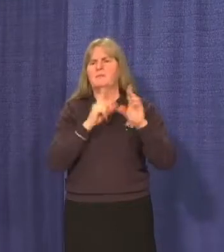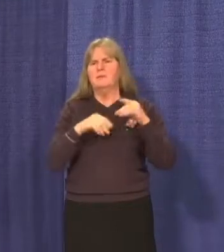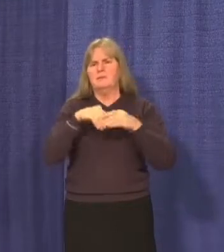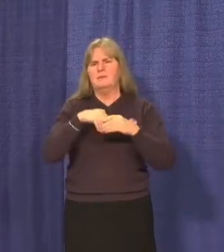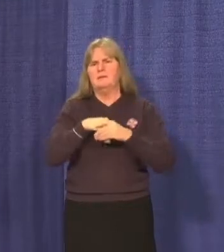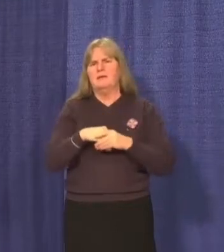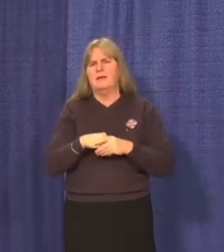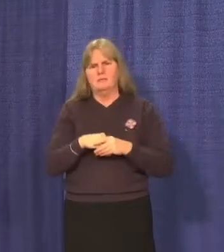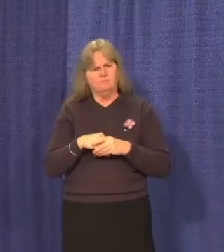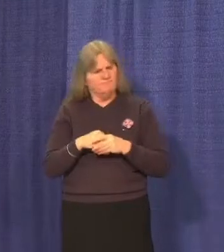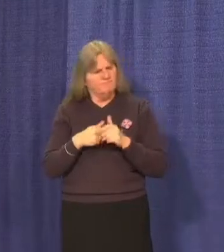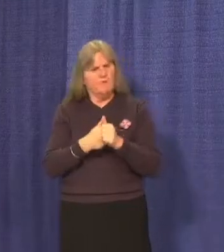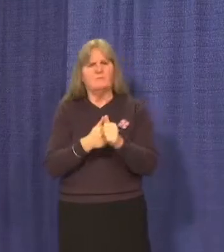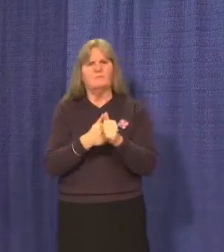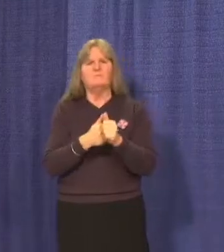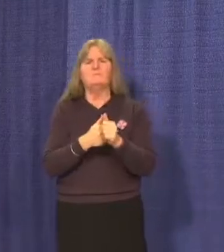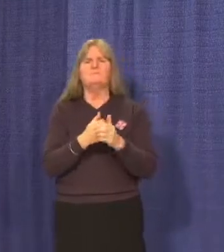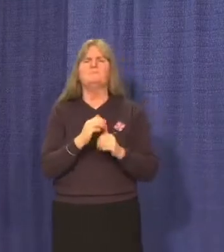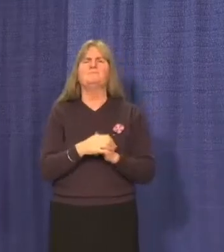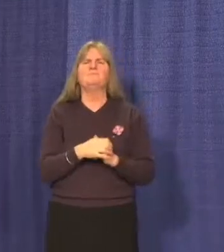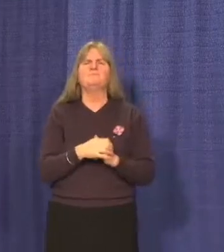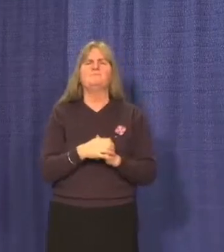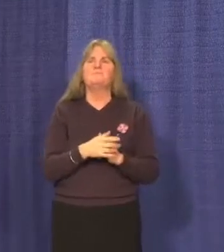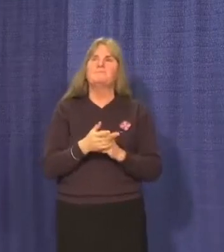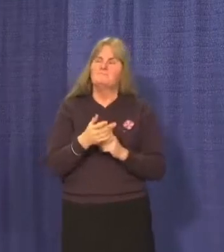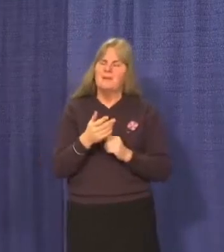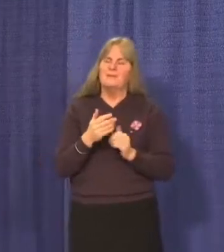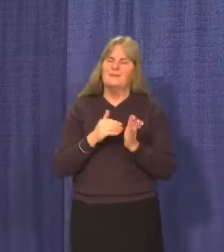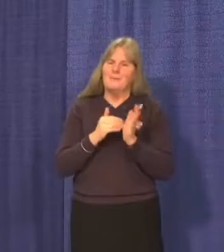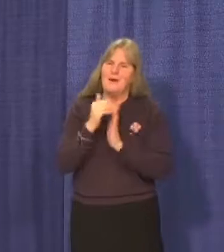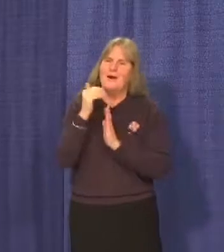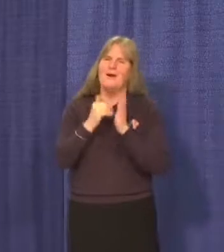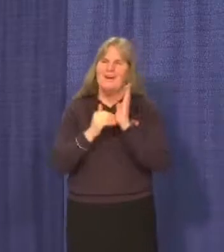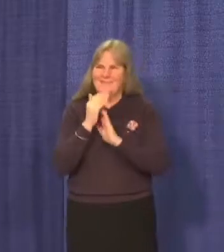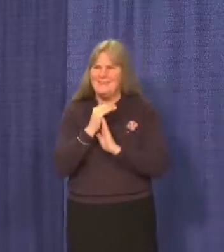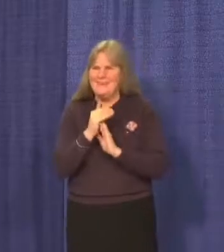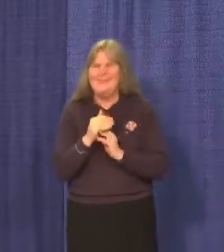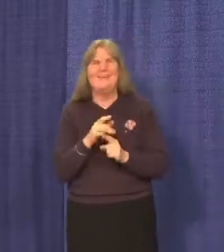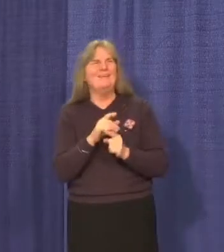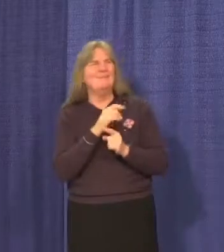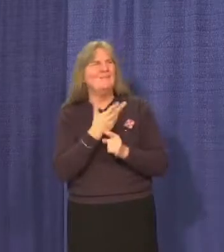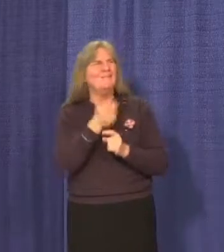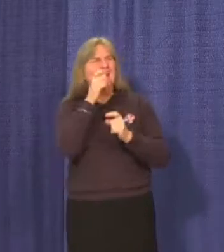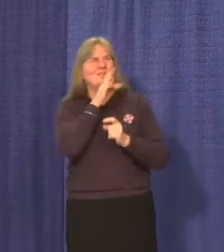gatherings to ten people. I have said this so many times I